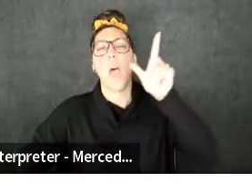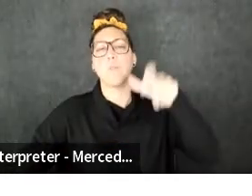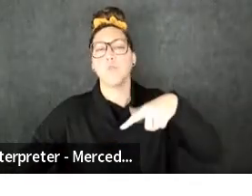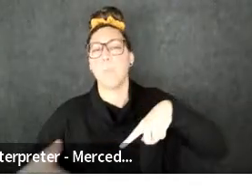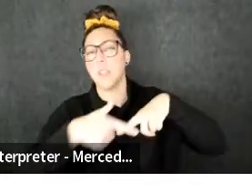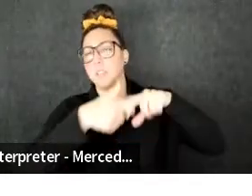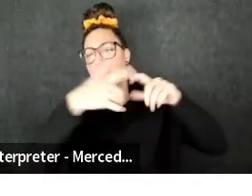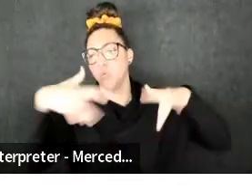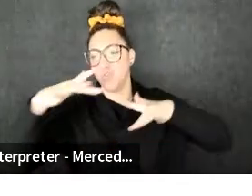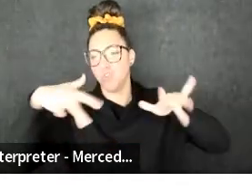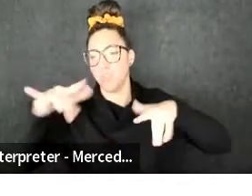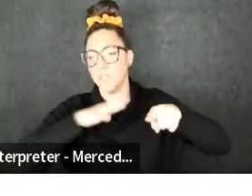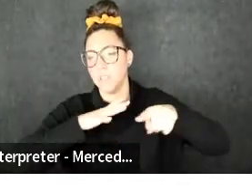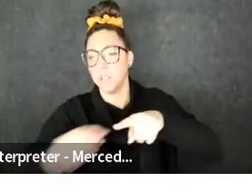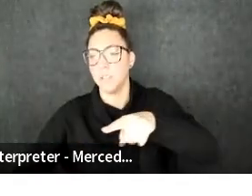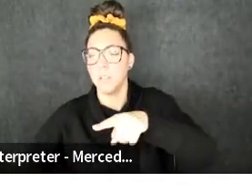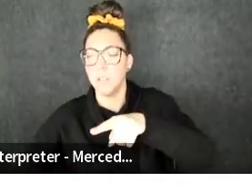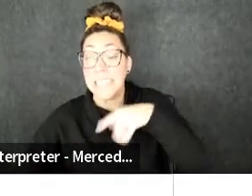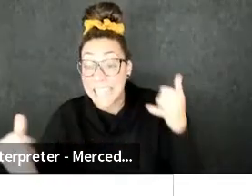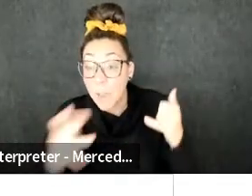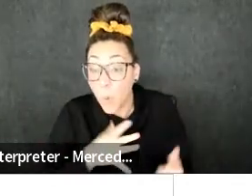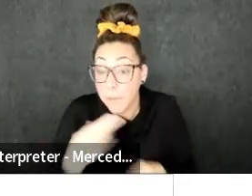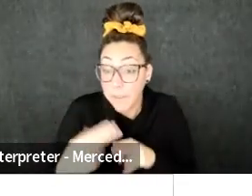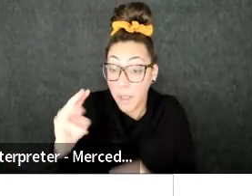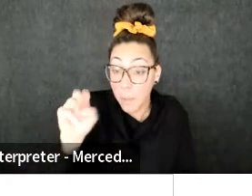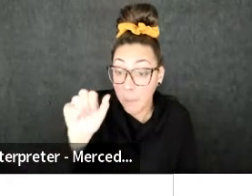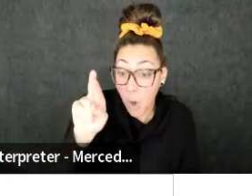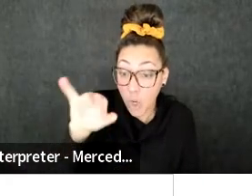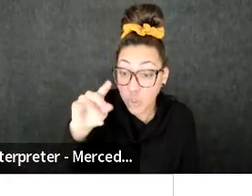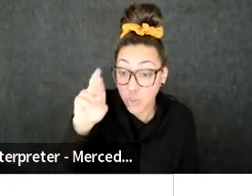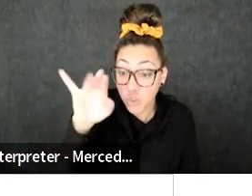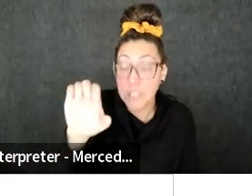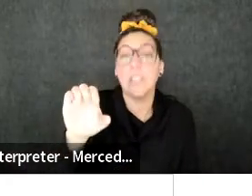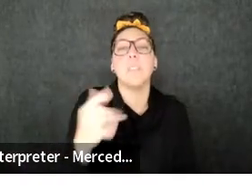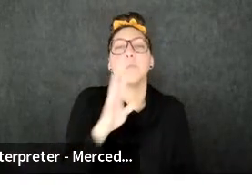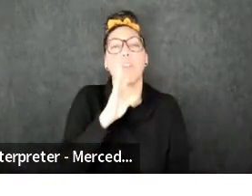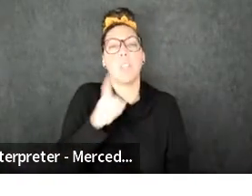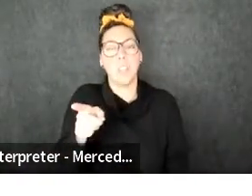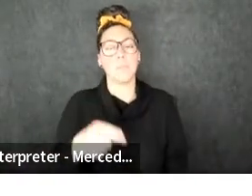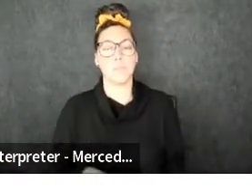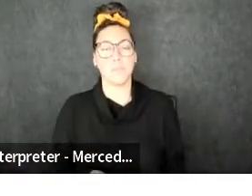Like a lot like I just wanted to say that like anxiety,